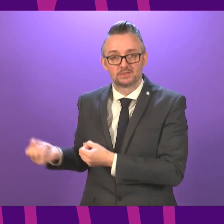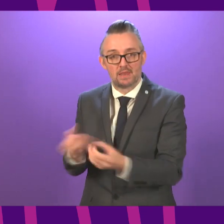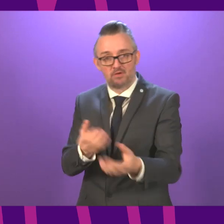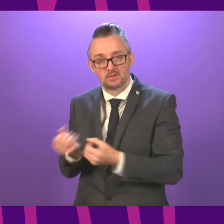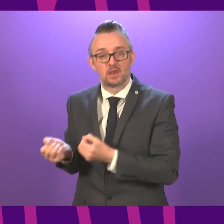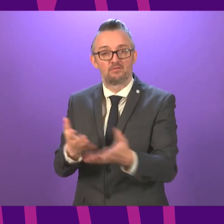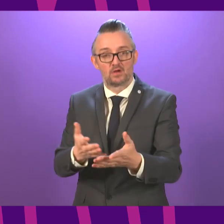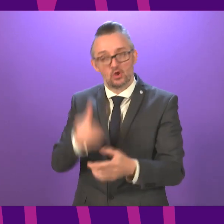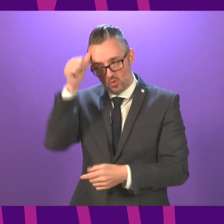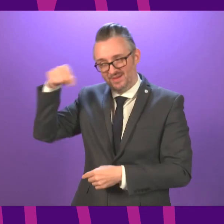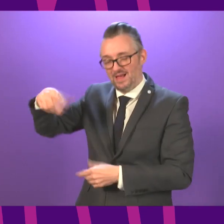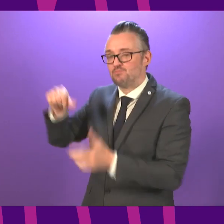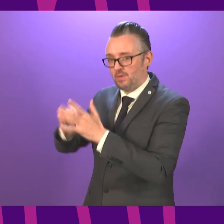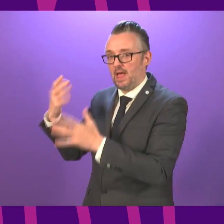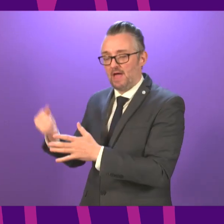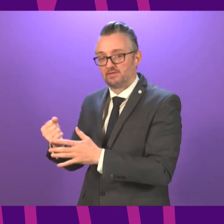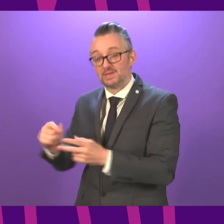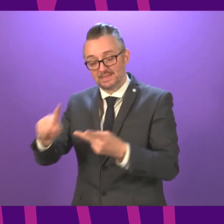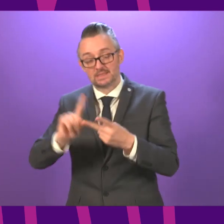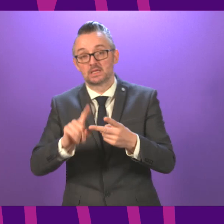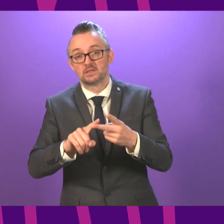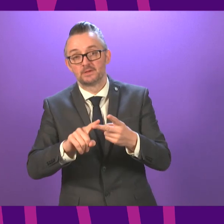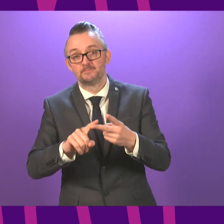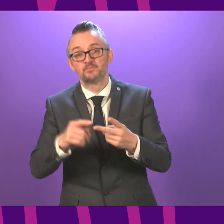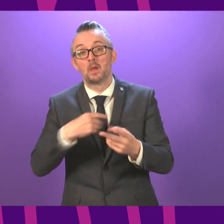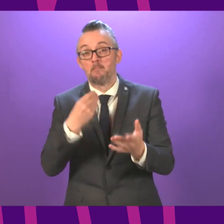As I said, we have made moneys available for third sector organisations and other bodies,